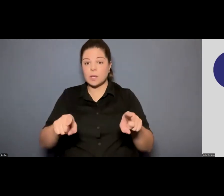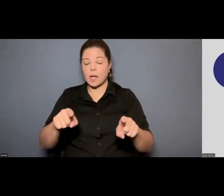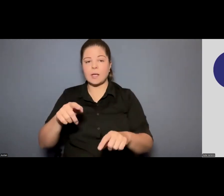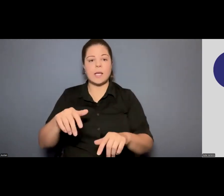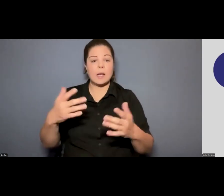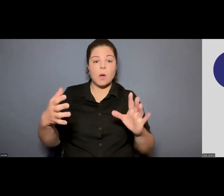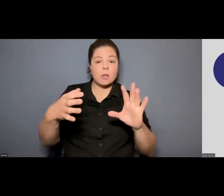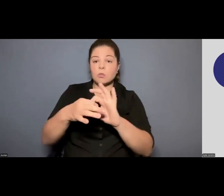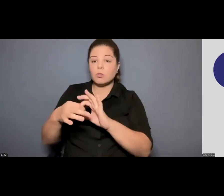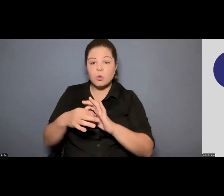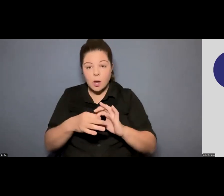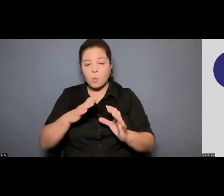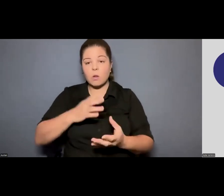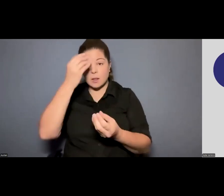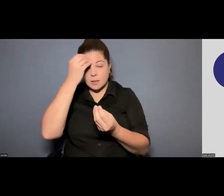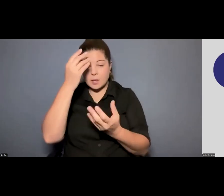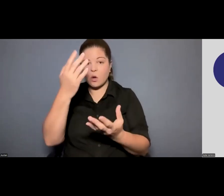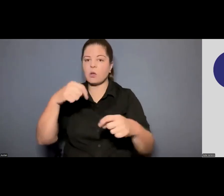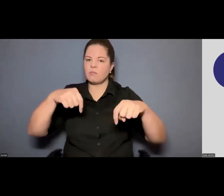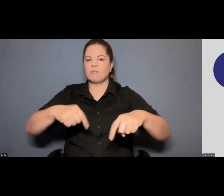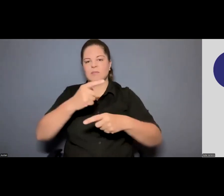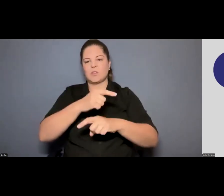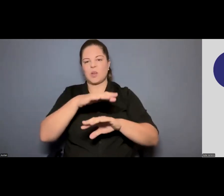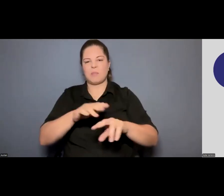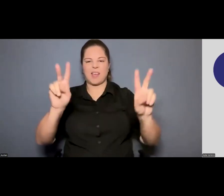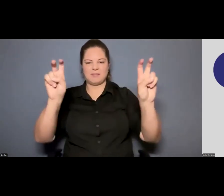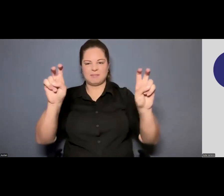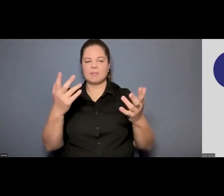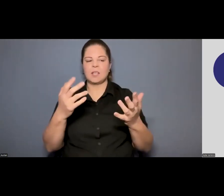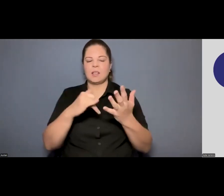know that today's discussion deals with sexual harassment and sex discrimination